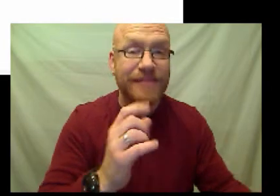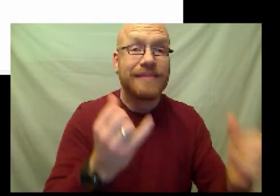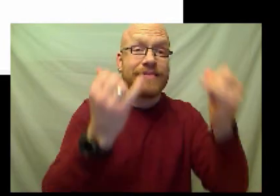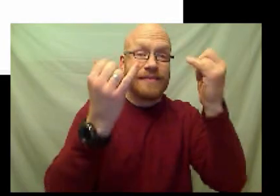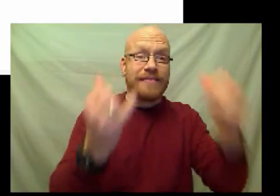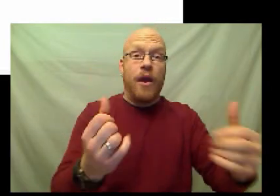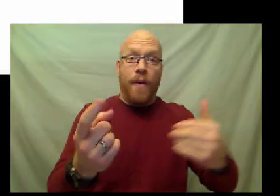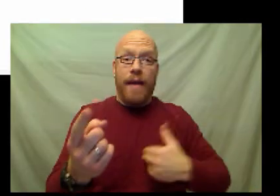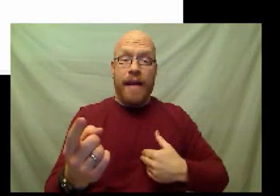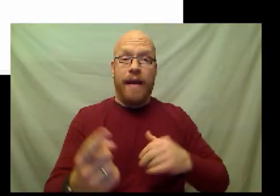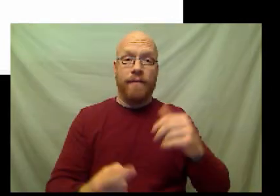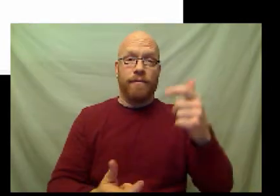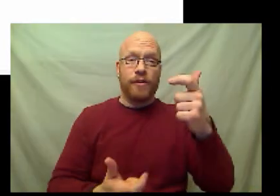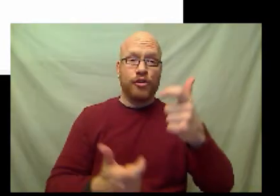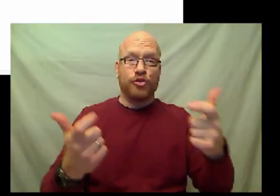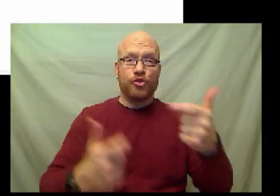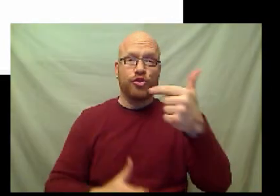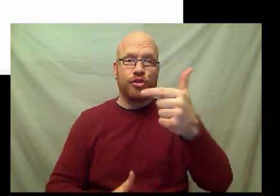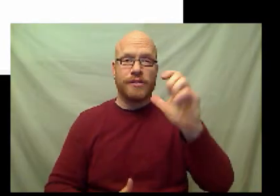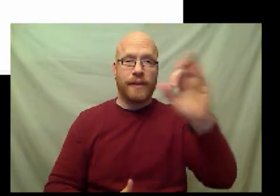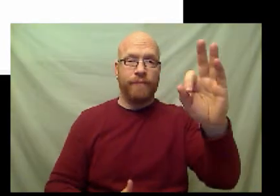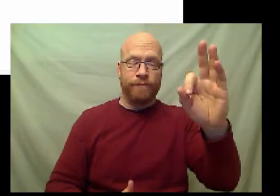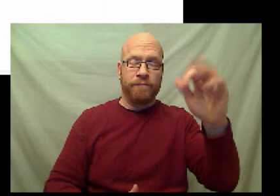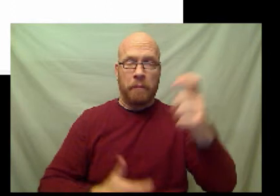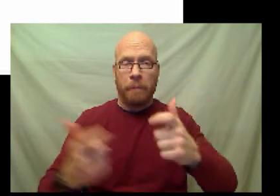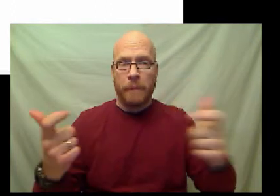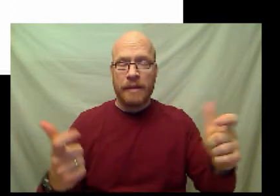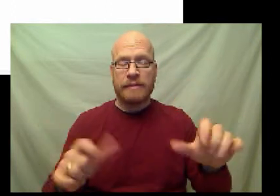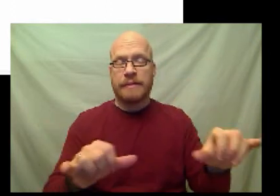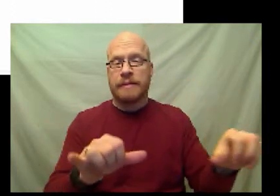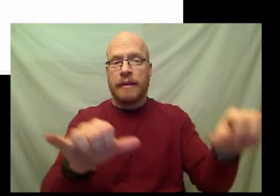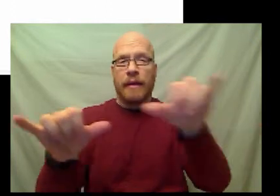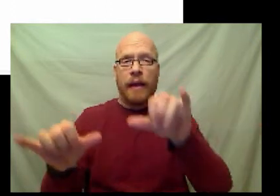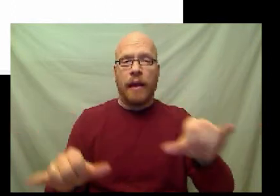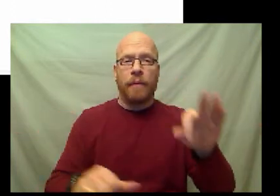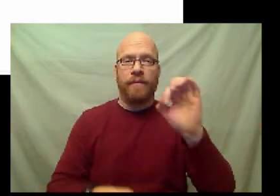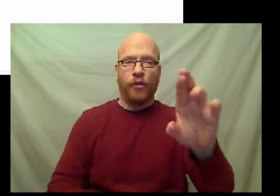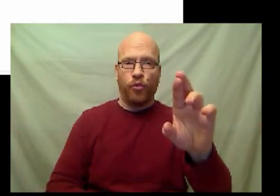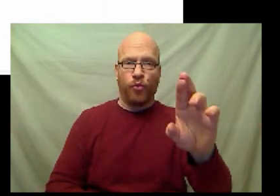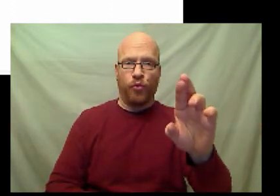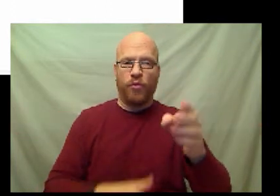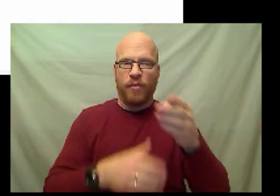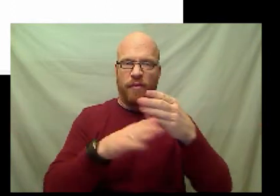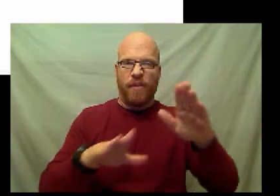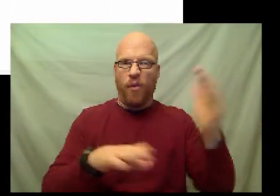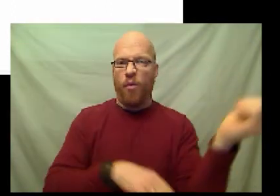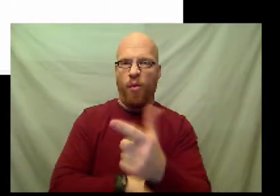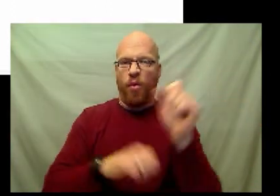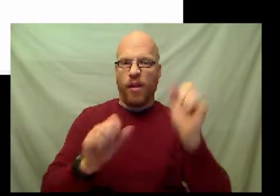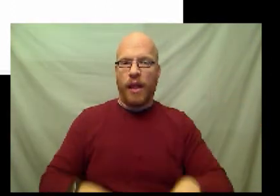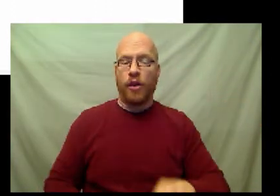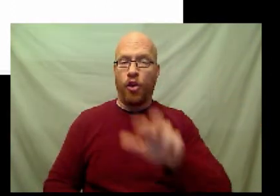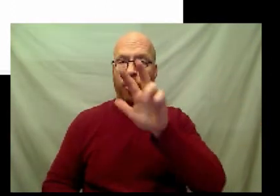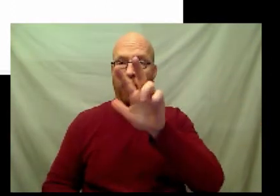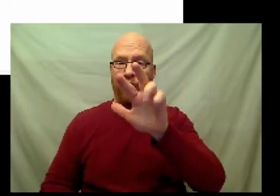Now we have our greatest common factor. Okay, I can divide all these terms.